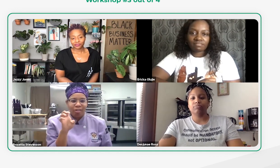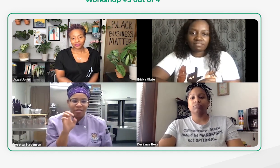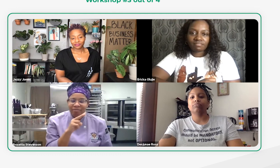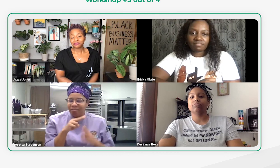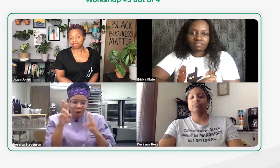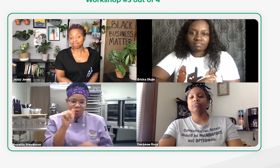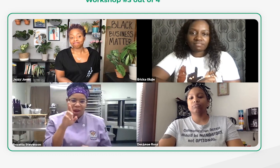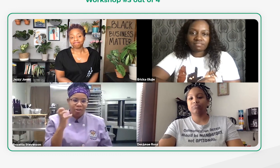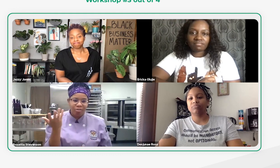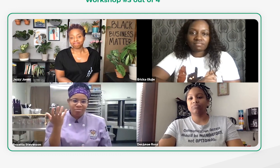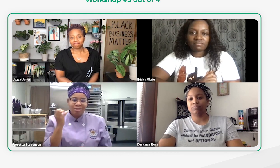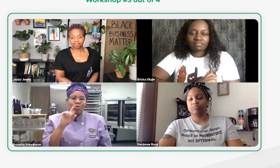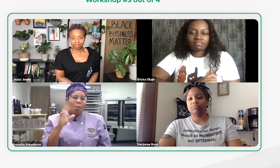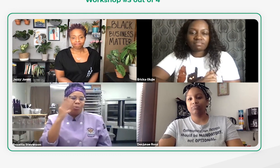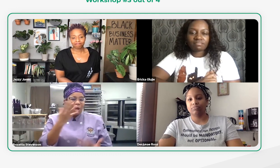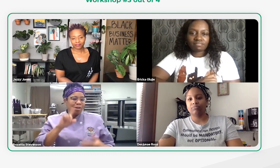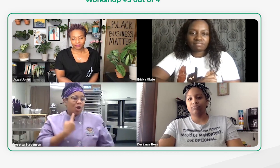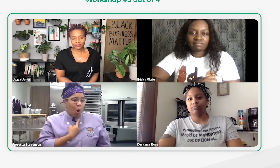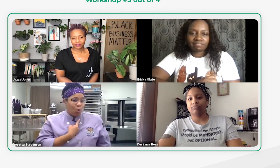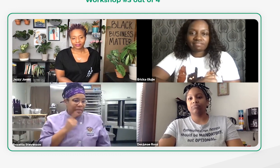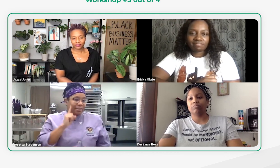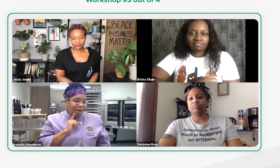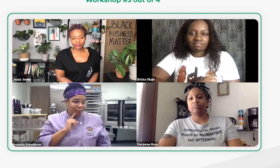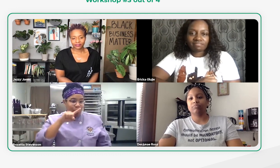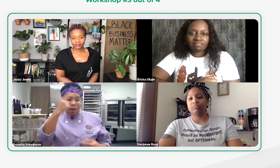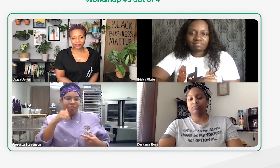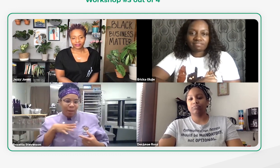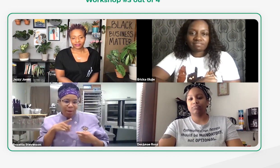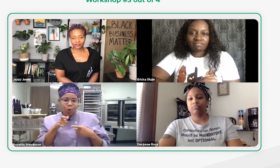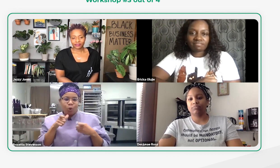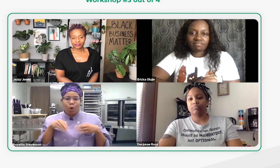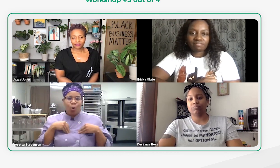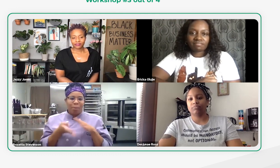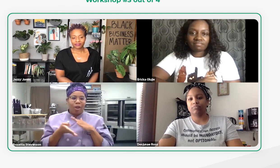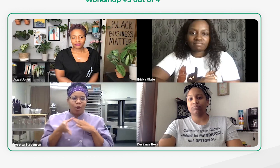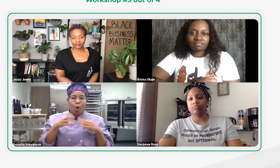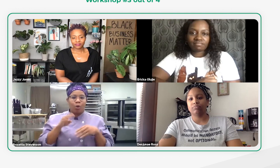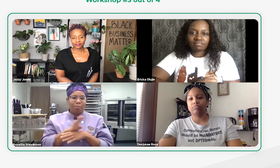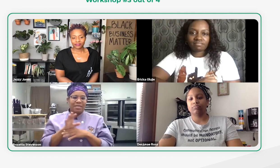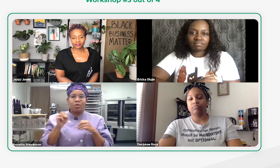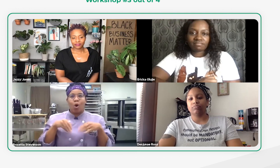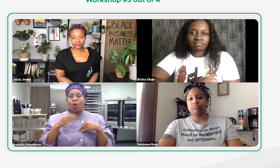own restaurants. It's rare. It's very rare. I feel like I'm the only black deaf e-mail